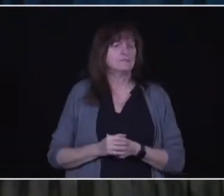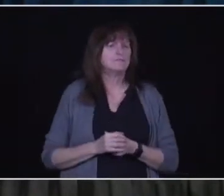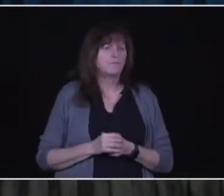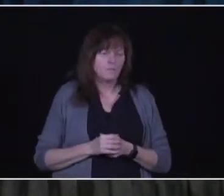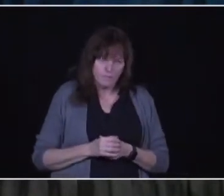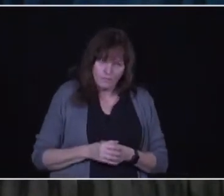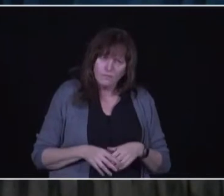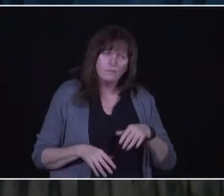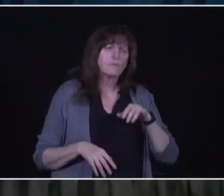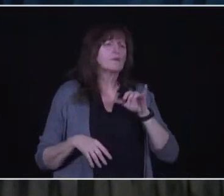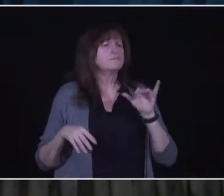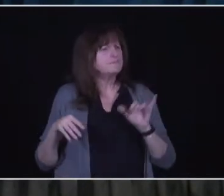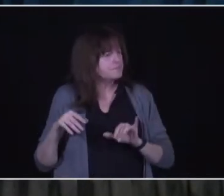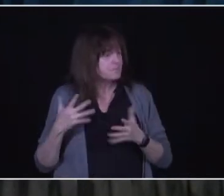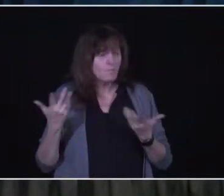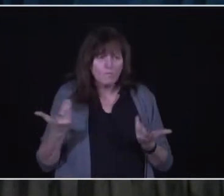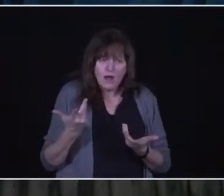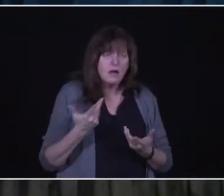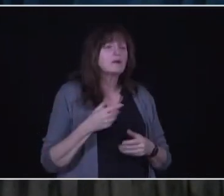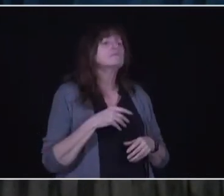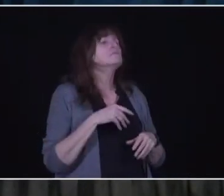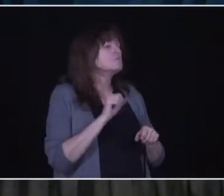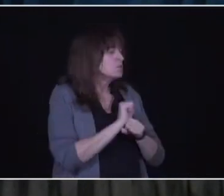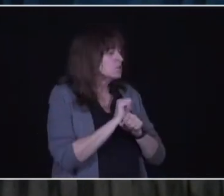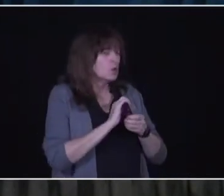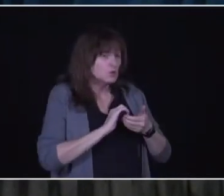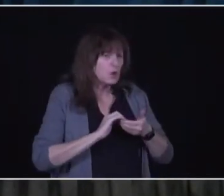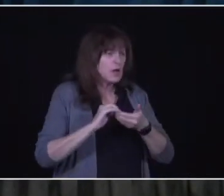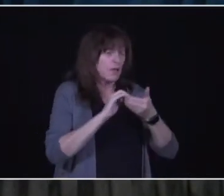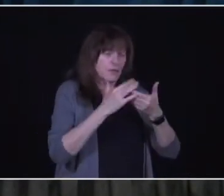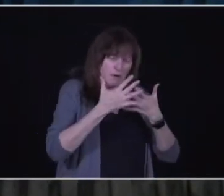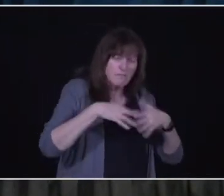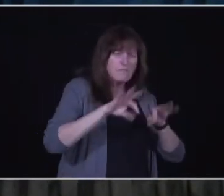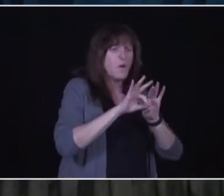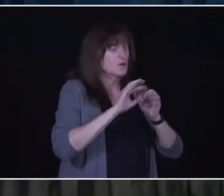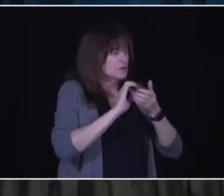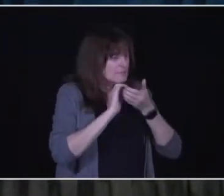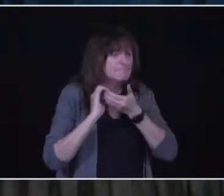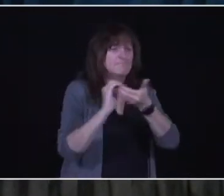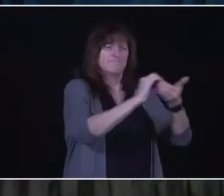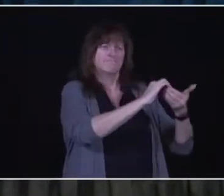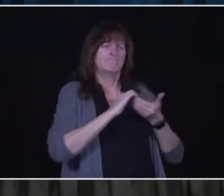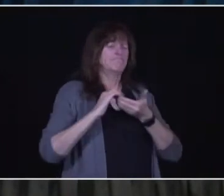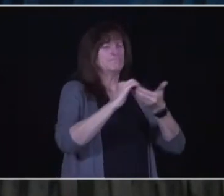sectors. While this legislation was introduced by the